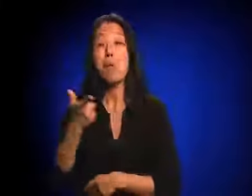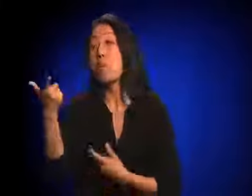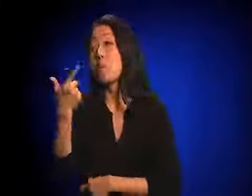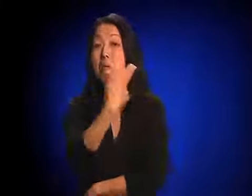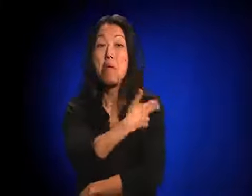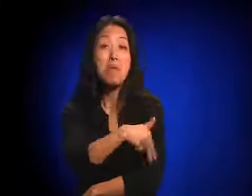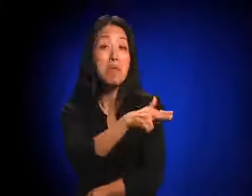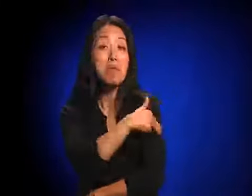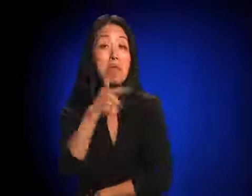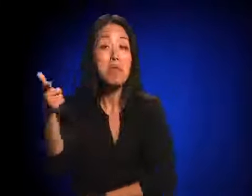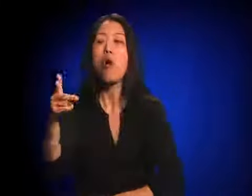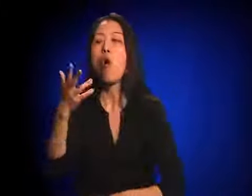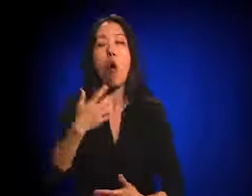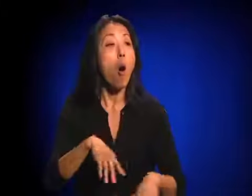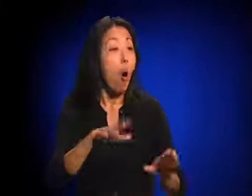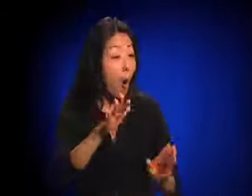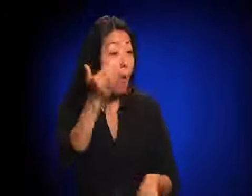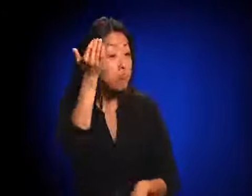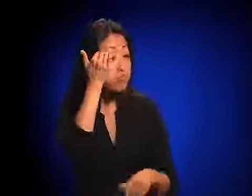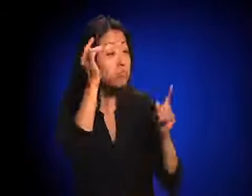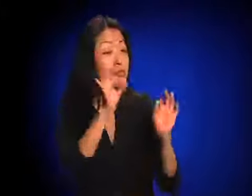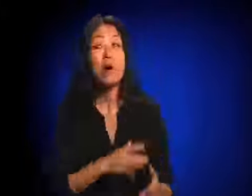Under perfect circumstances the clinic or hospital will